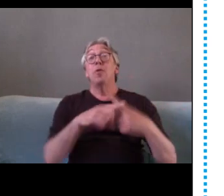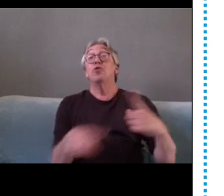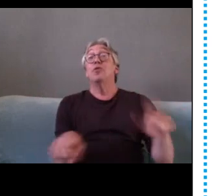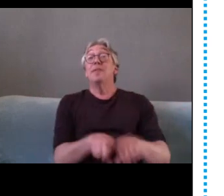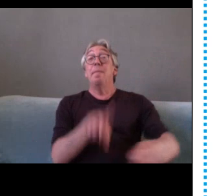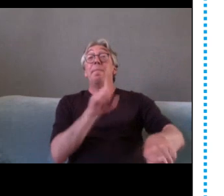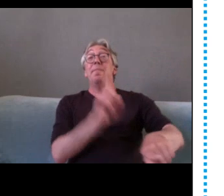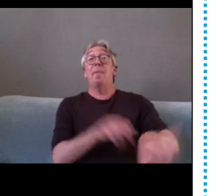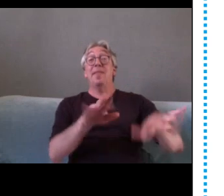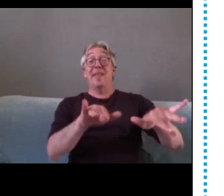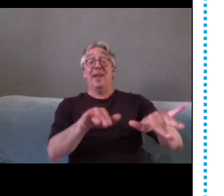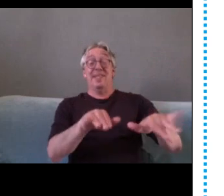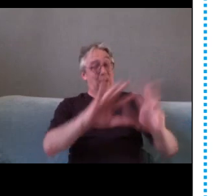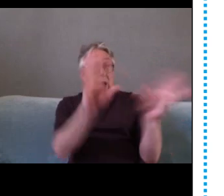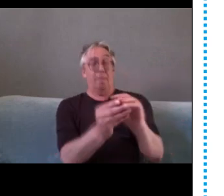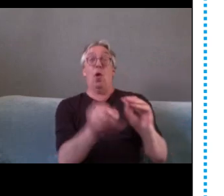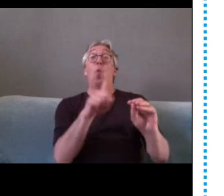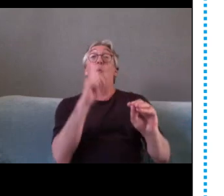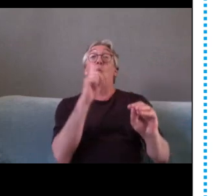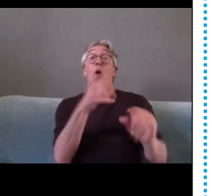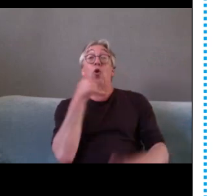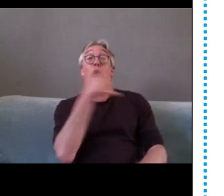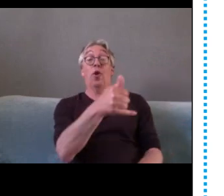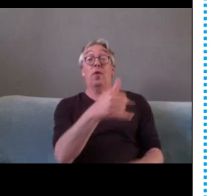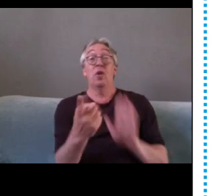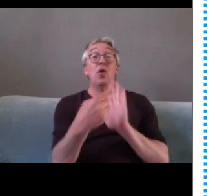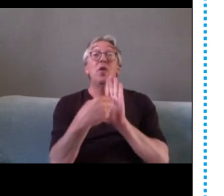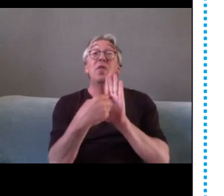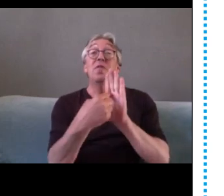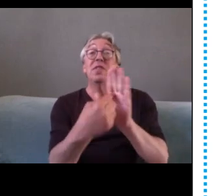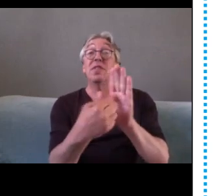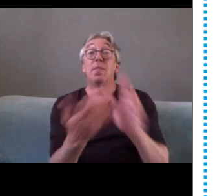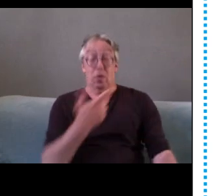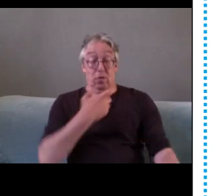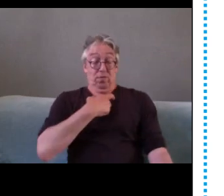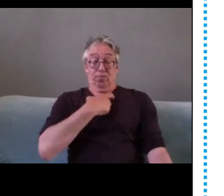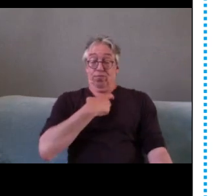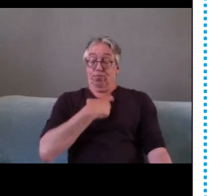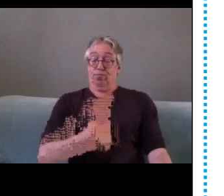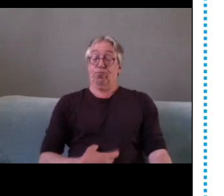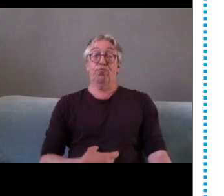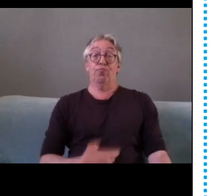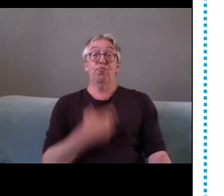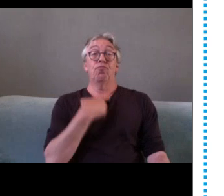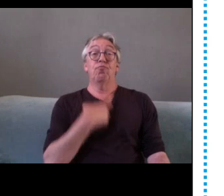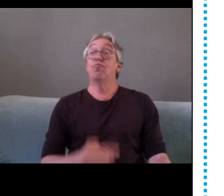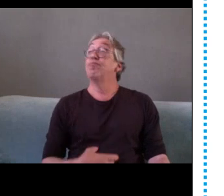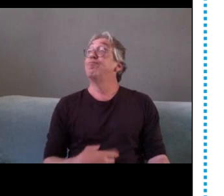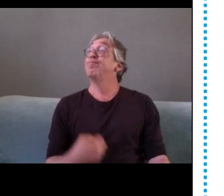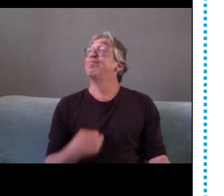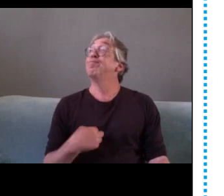So think of, for instance, a person who is hard-of-hearing,